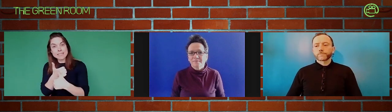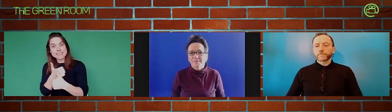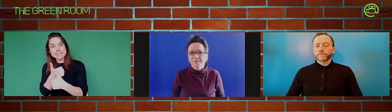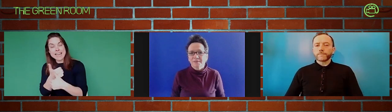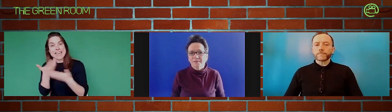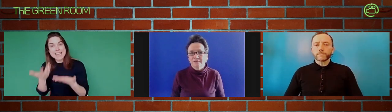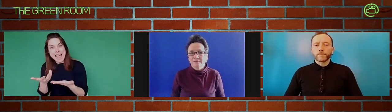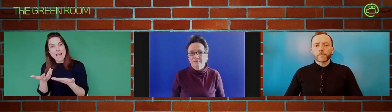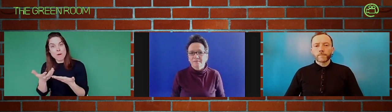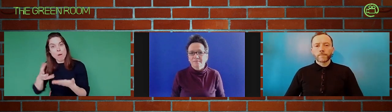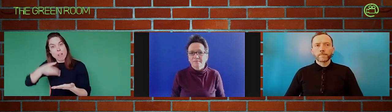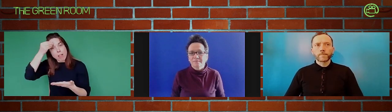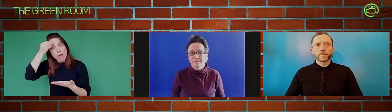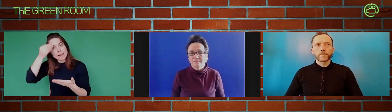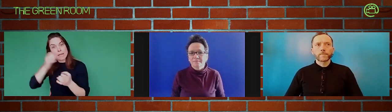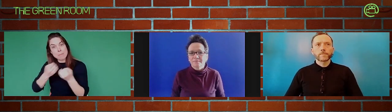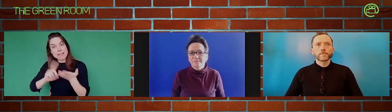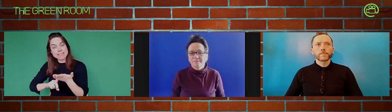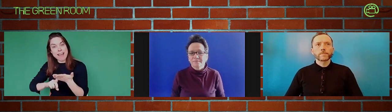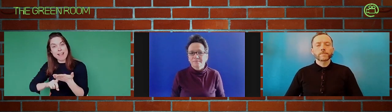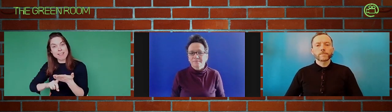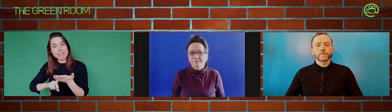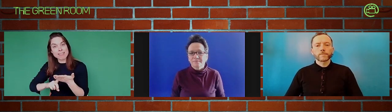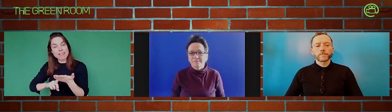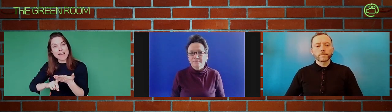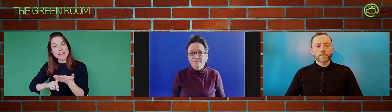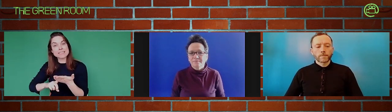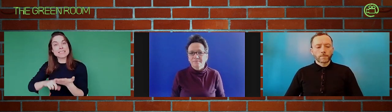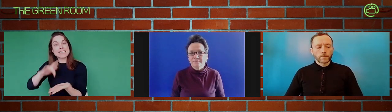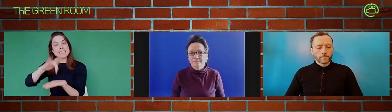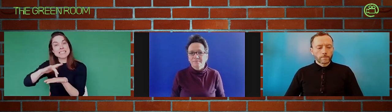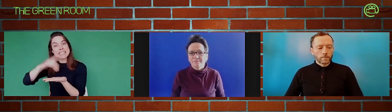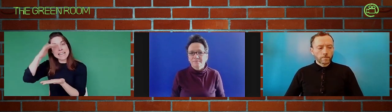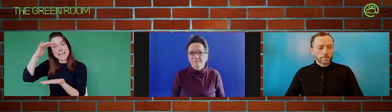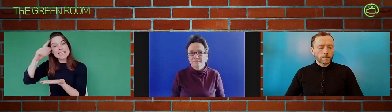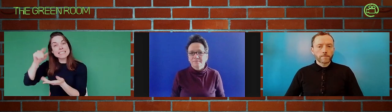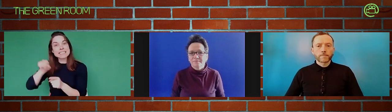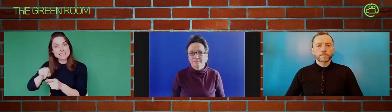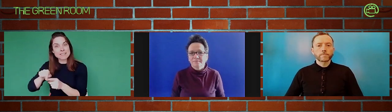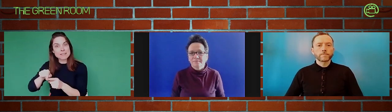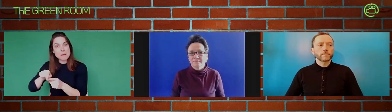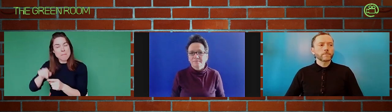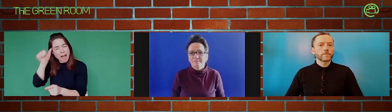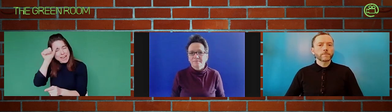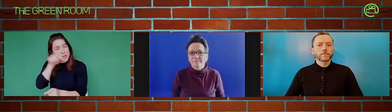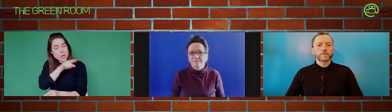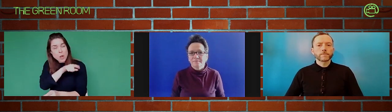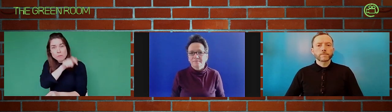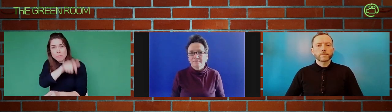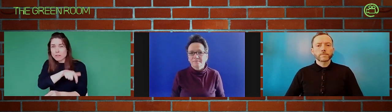passionately wanted to be able to communicate and she's become really passionate about - I think that's what it is about